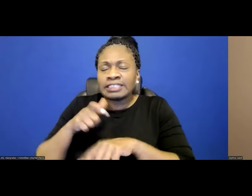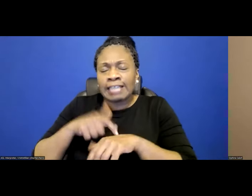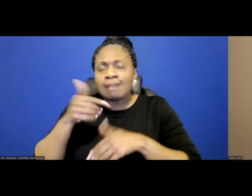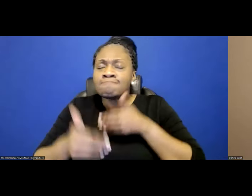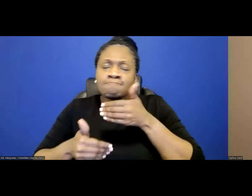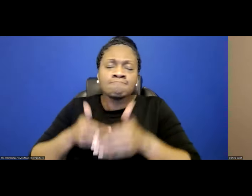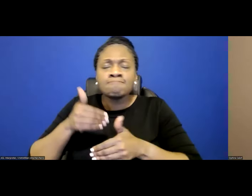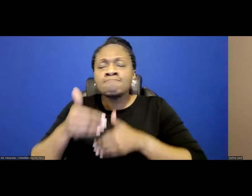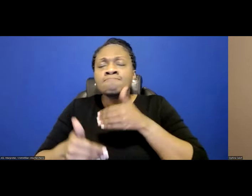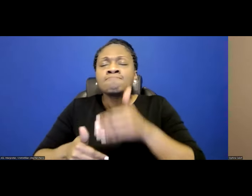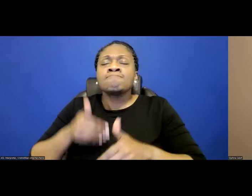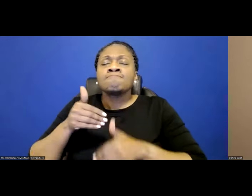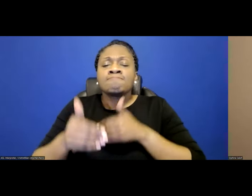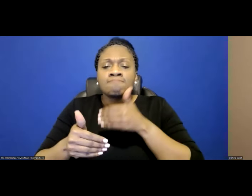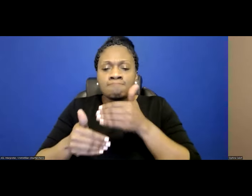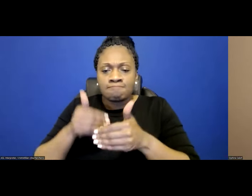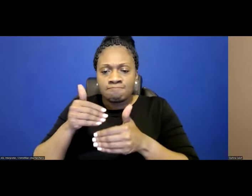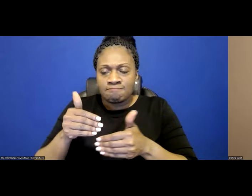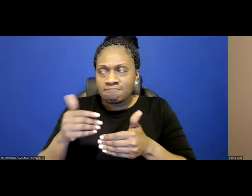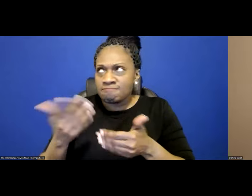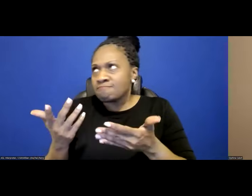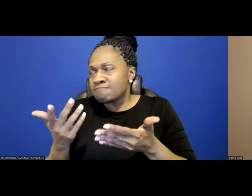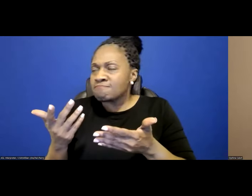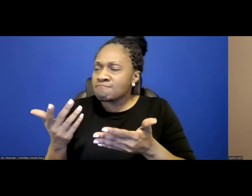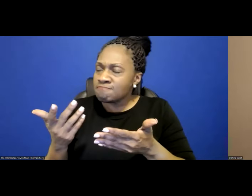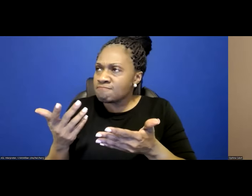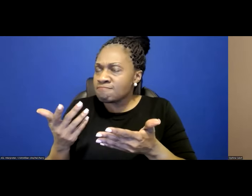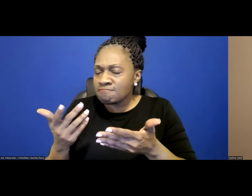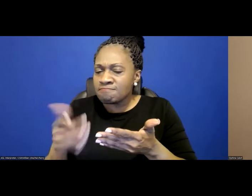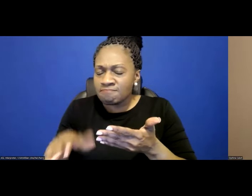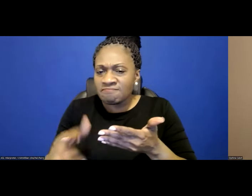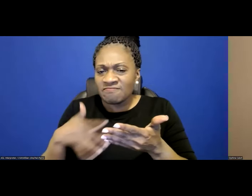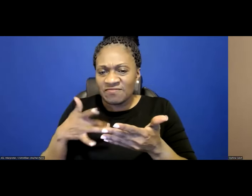I find that my disability is a key part of my creativity.